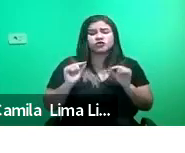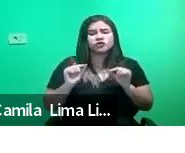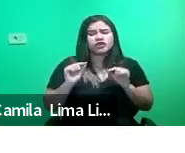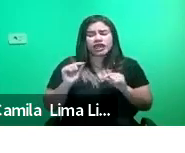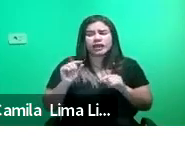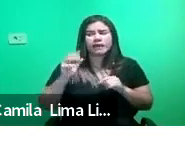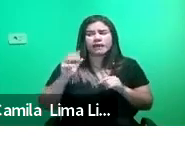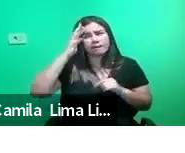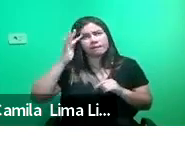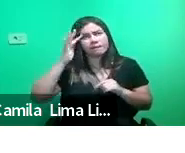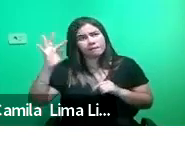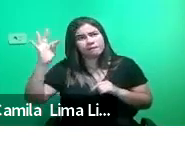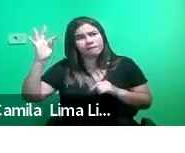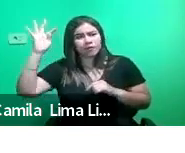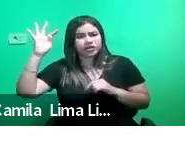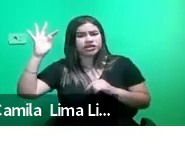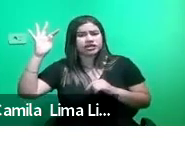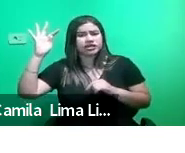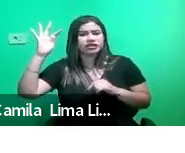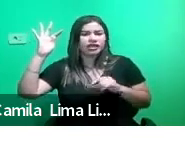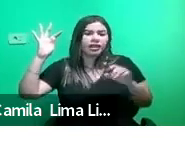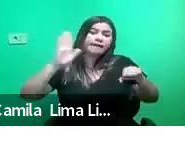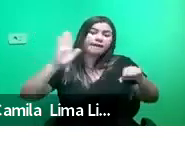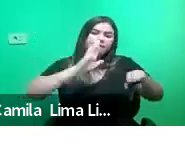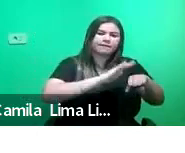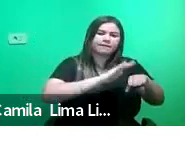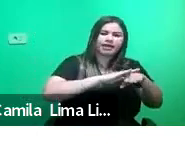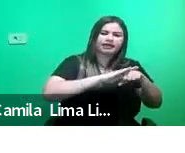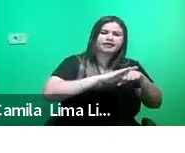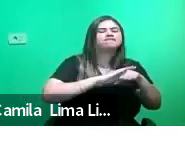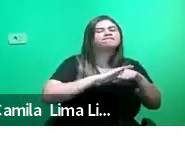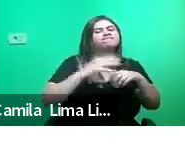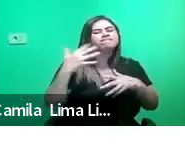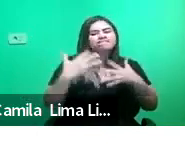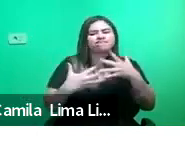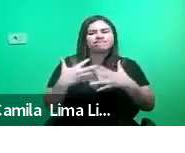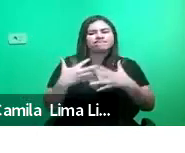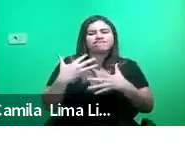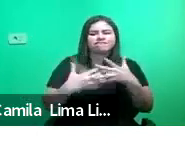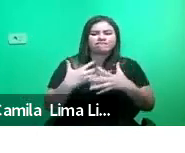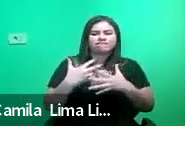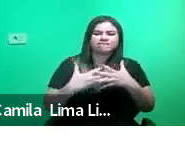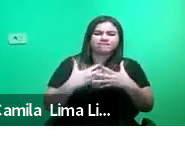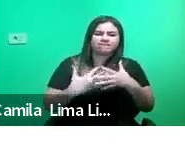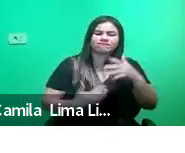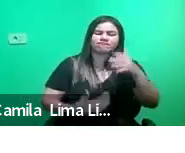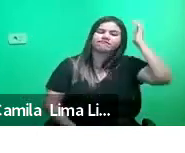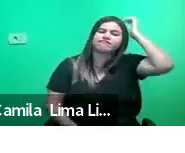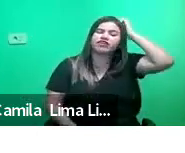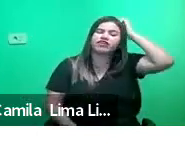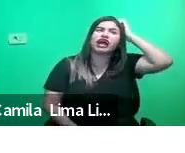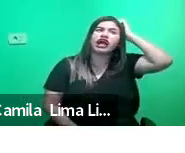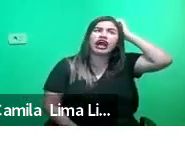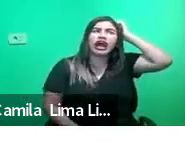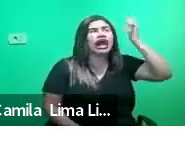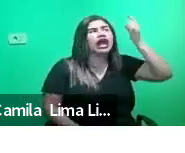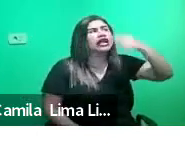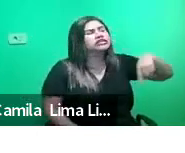It's an interesting comment, and and in in in that light I think we I think we're justified in at least asking the question. about about this